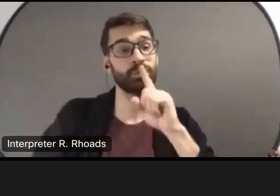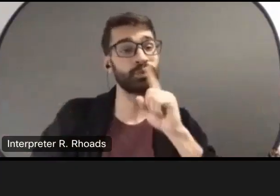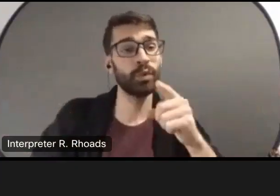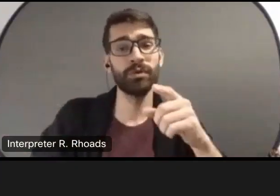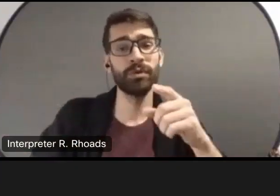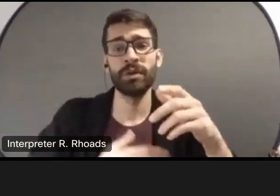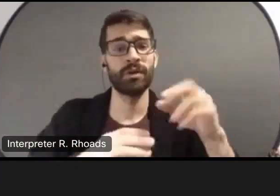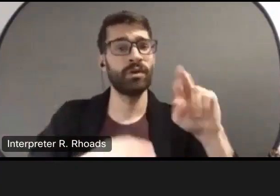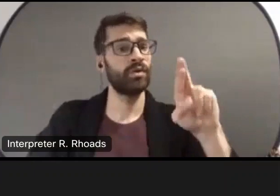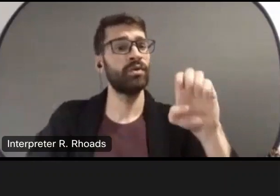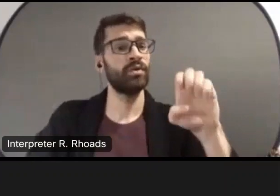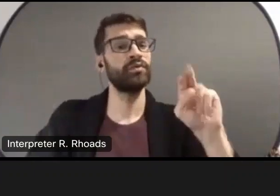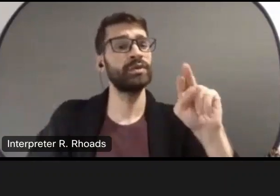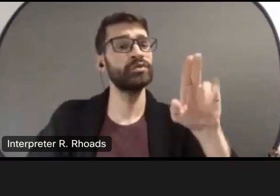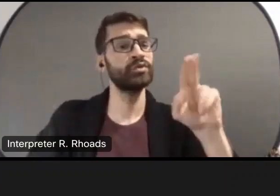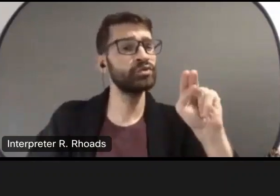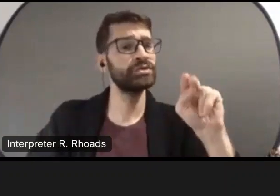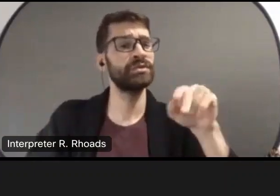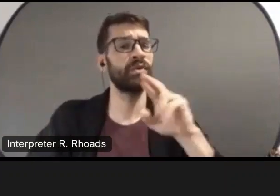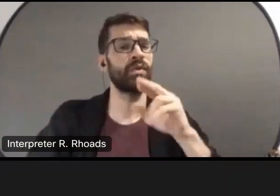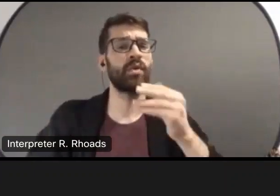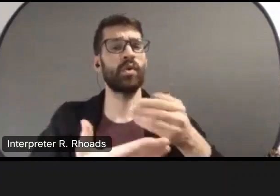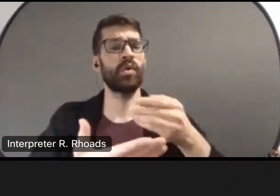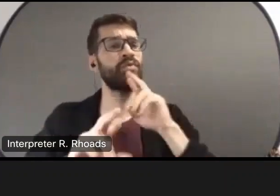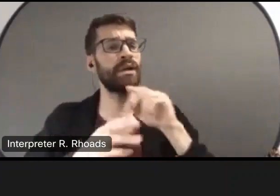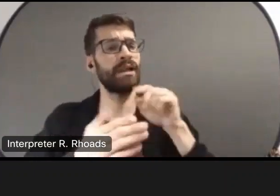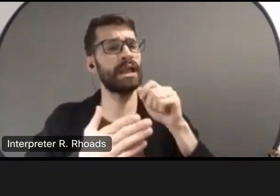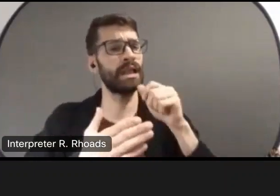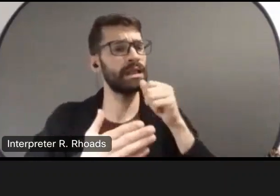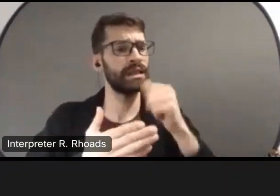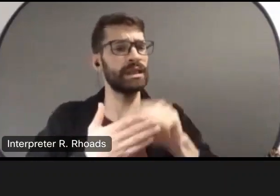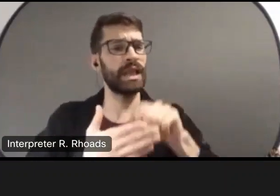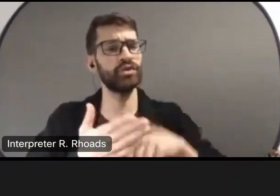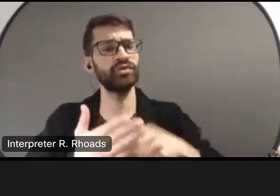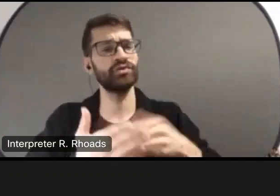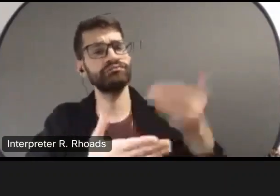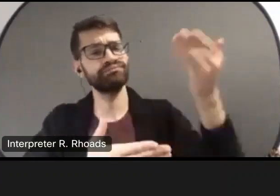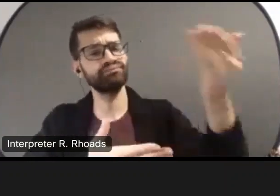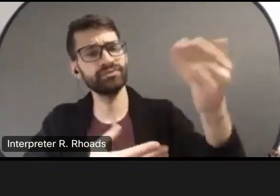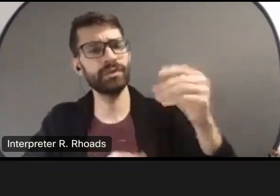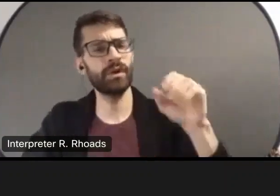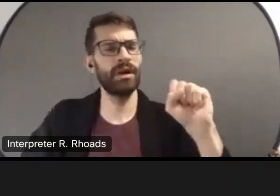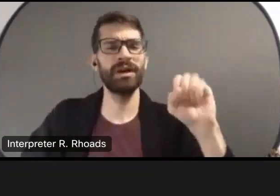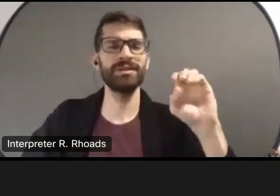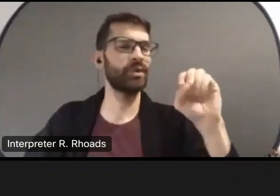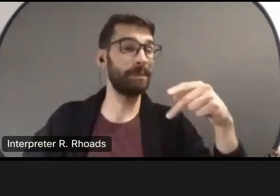resolution, or a letter to to the file or whatever it is, in the Standard Operating documents. That